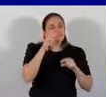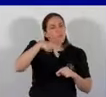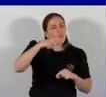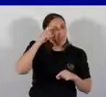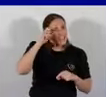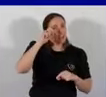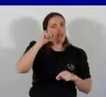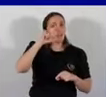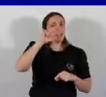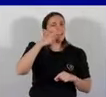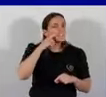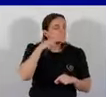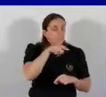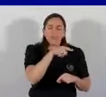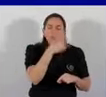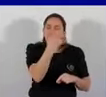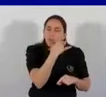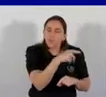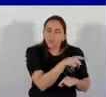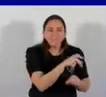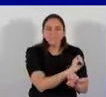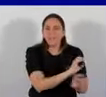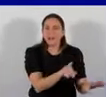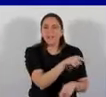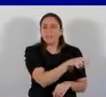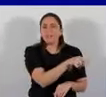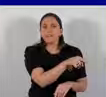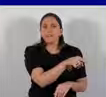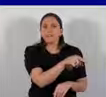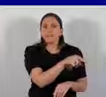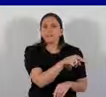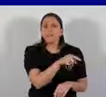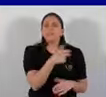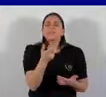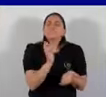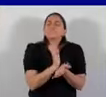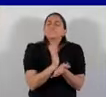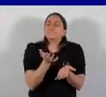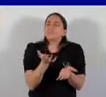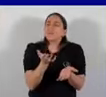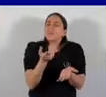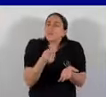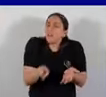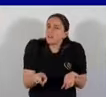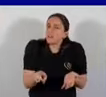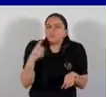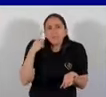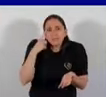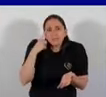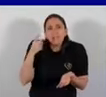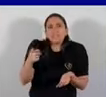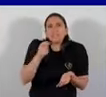Very concentrated structures, that is monopolies Supposedly for the neoclassical theory they are bad